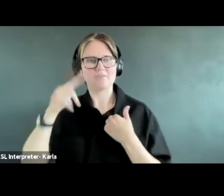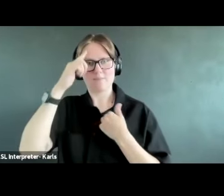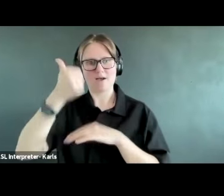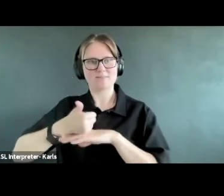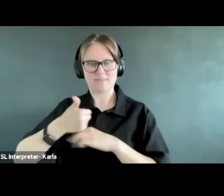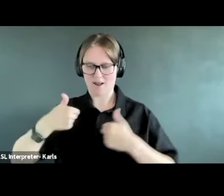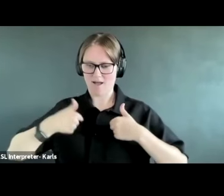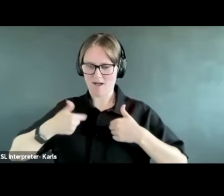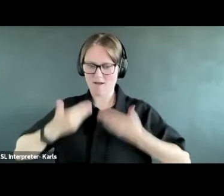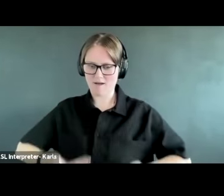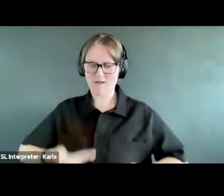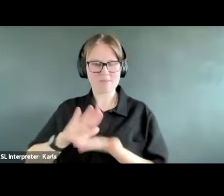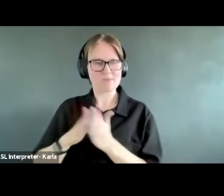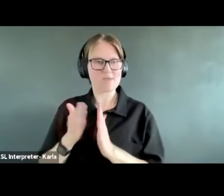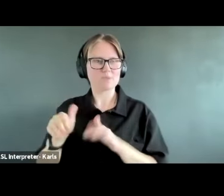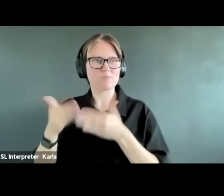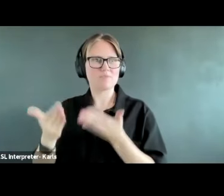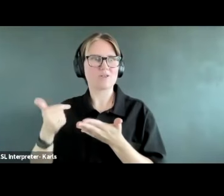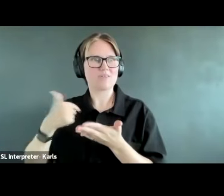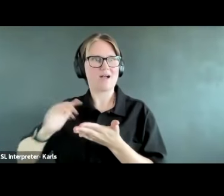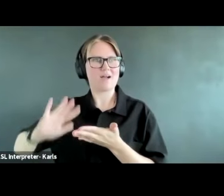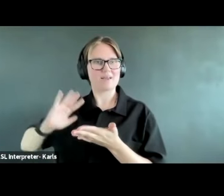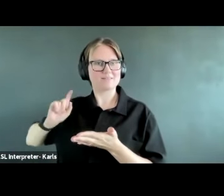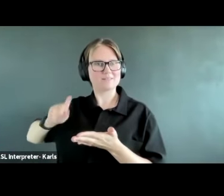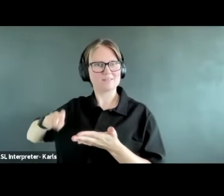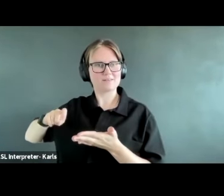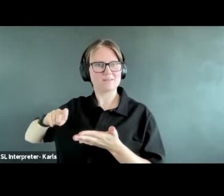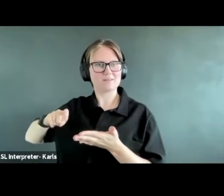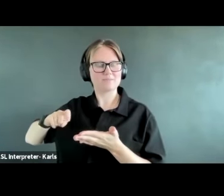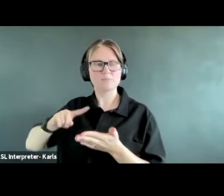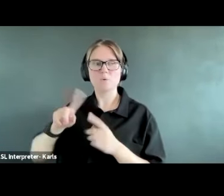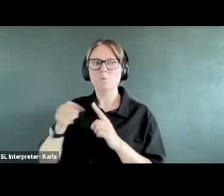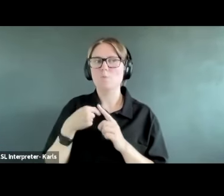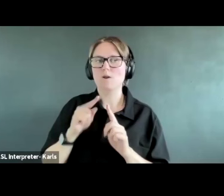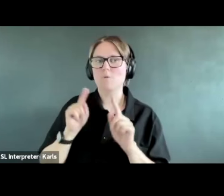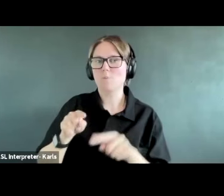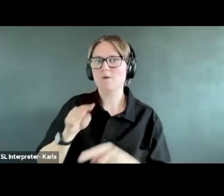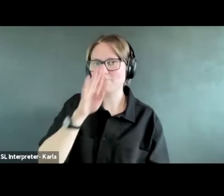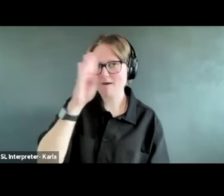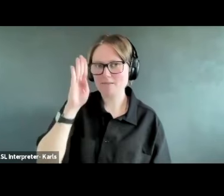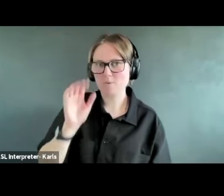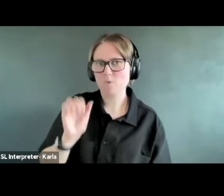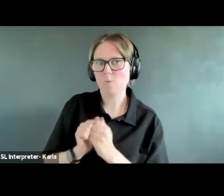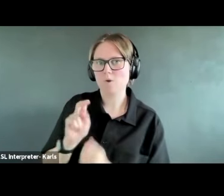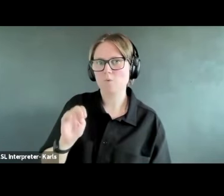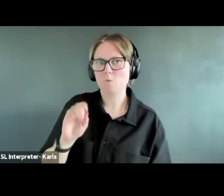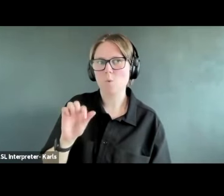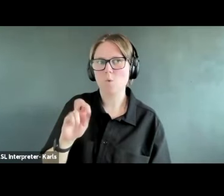Nolan we were in there for six days because of issues with my blood pressure but because he was born at